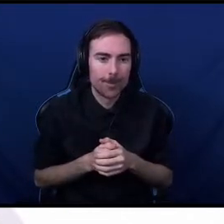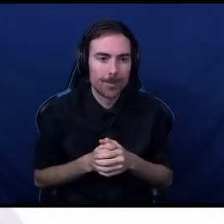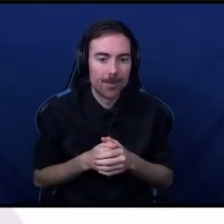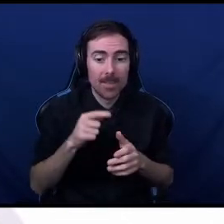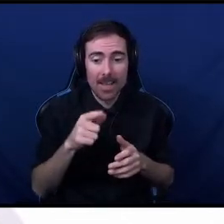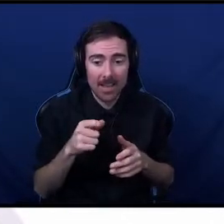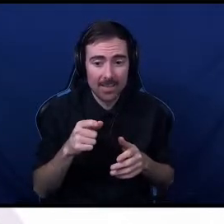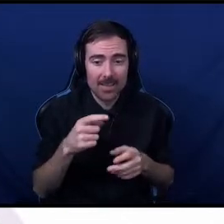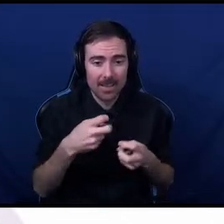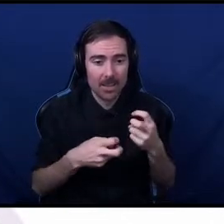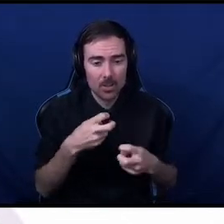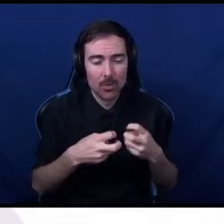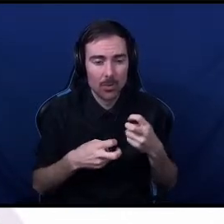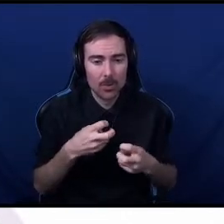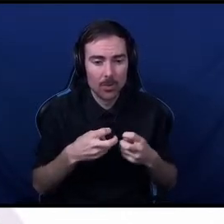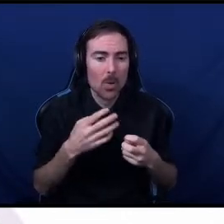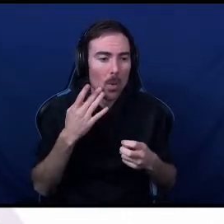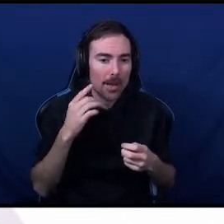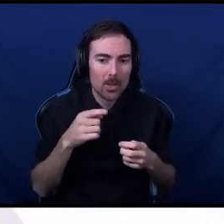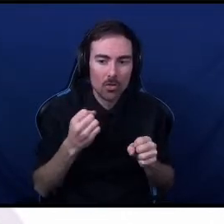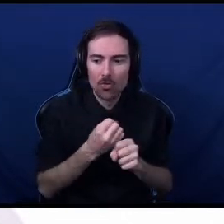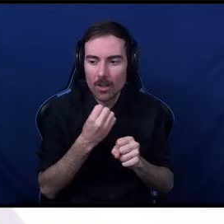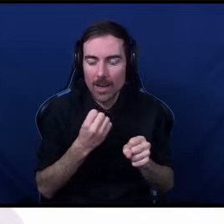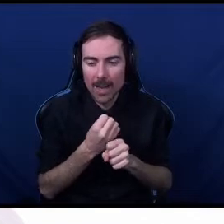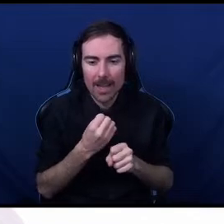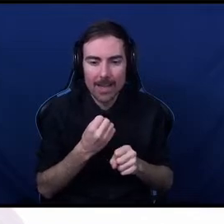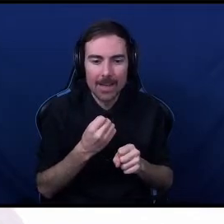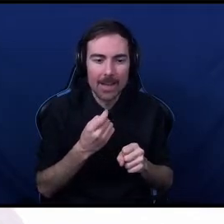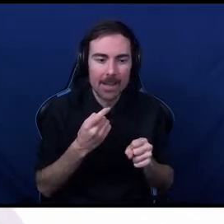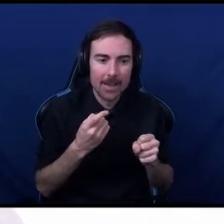I think designing for adaptability and flexible use is